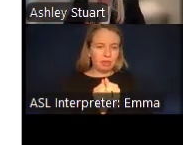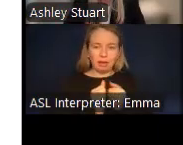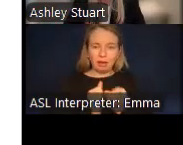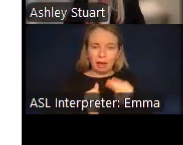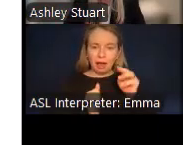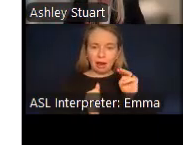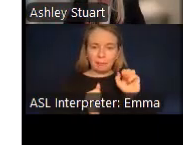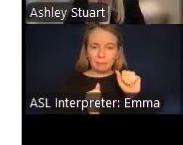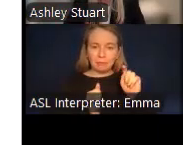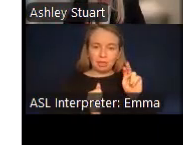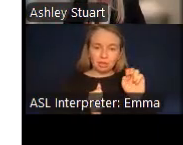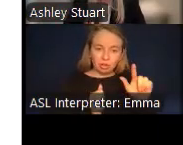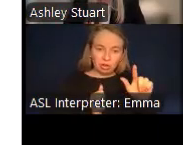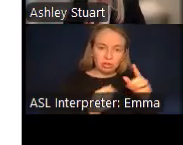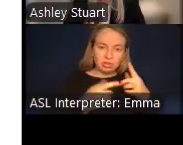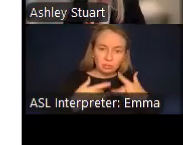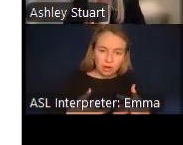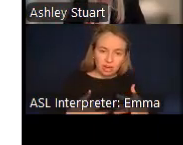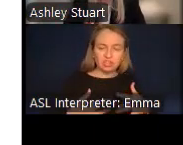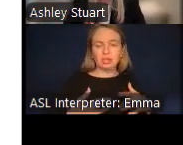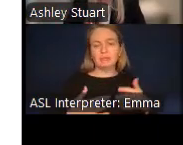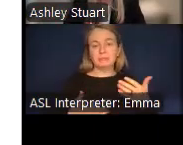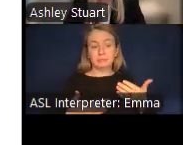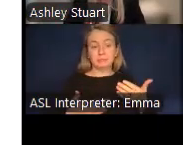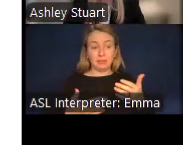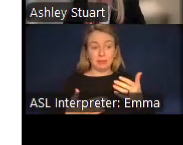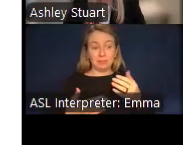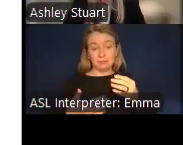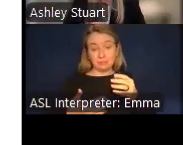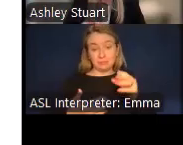depression, even maternal smoking during pregnancy and